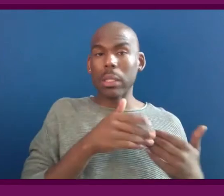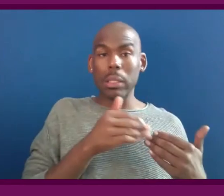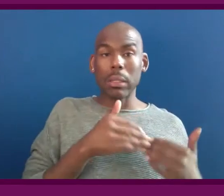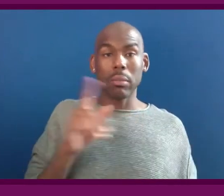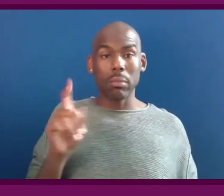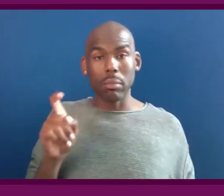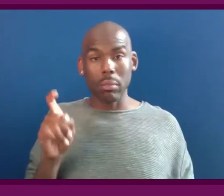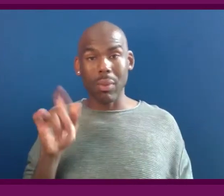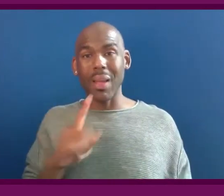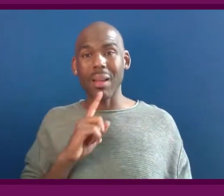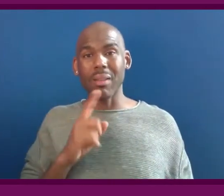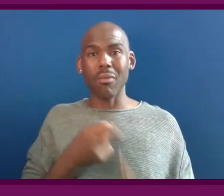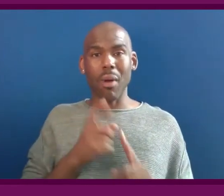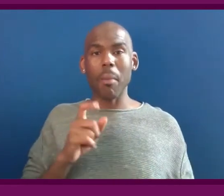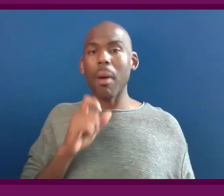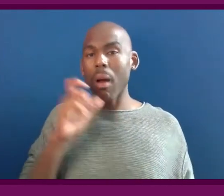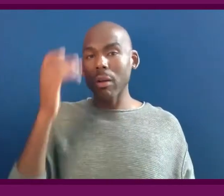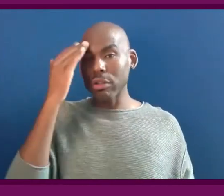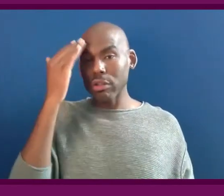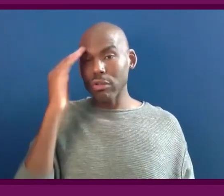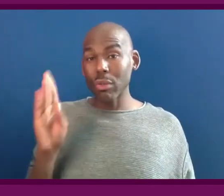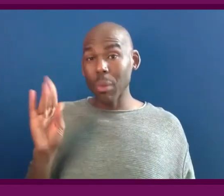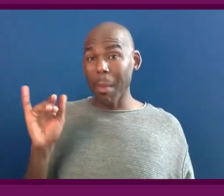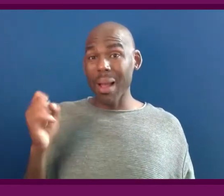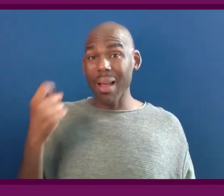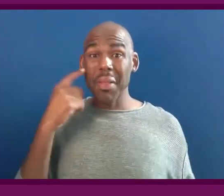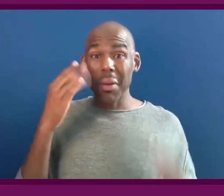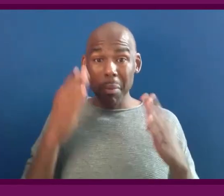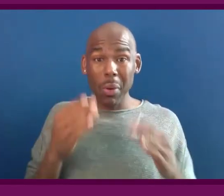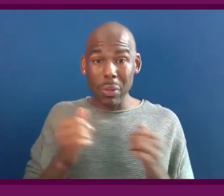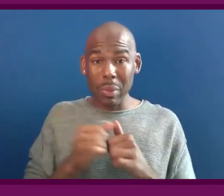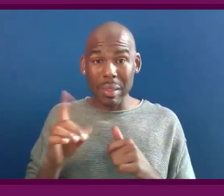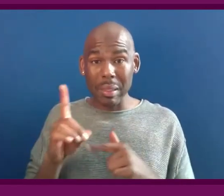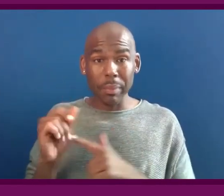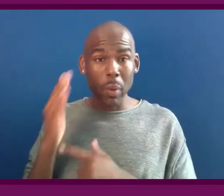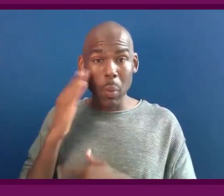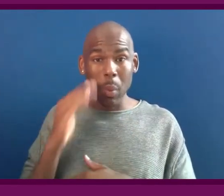And that comes from the unconscious bias of thinking an individual with a disability will